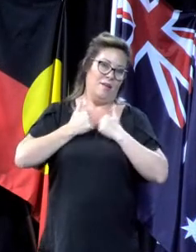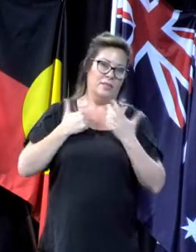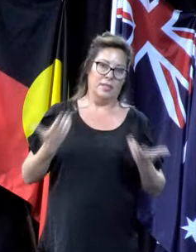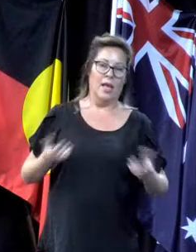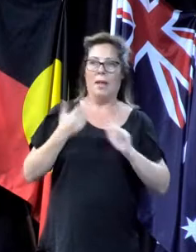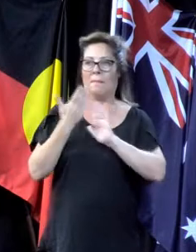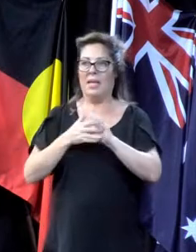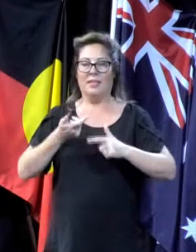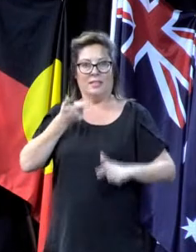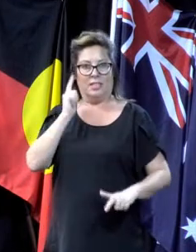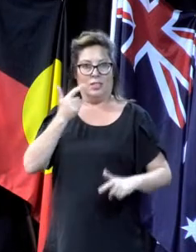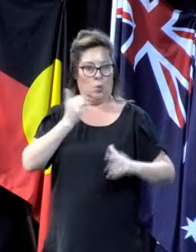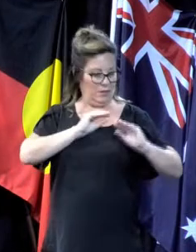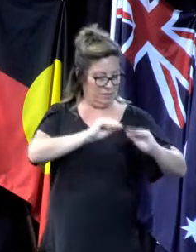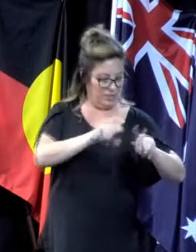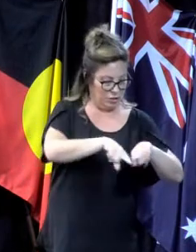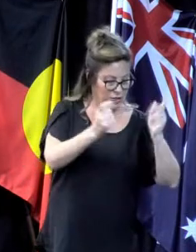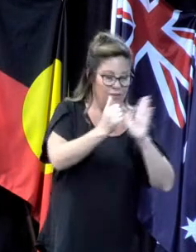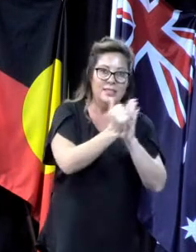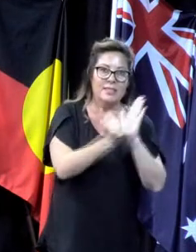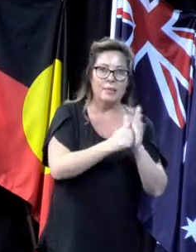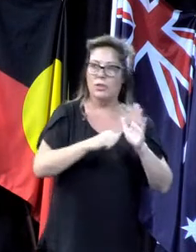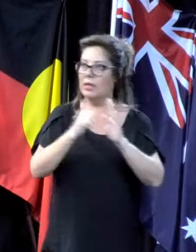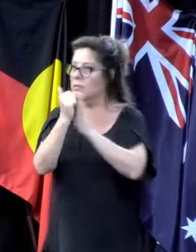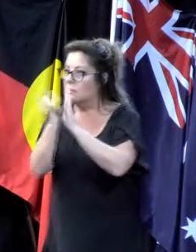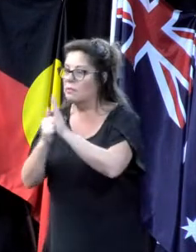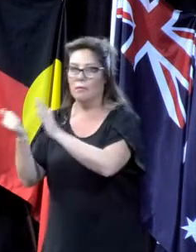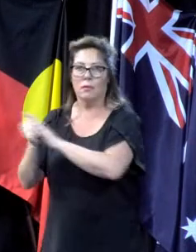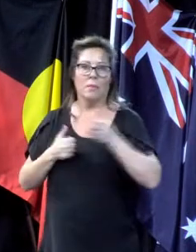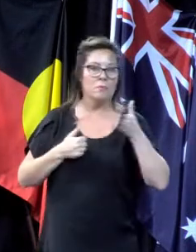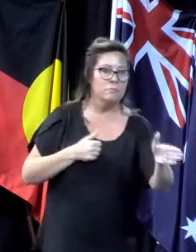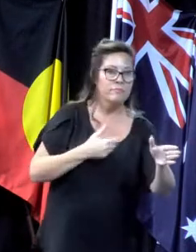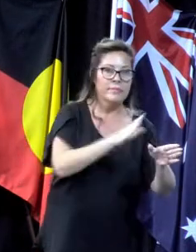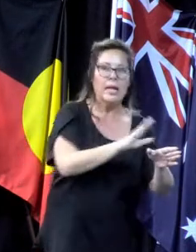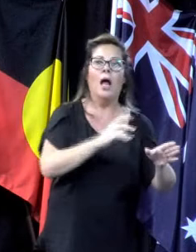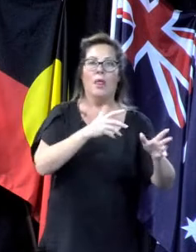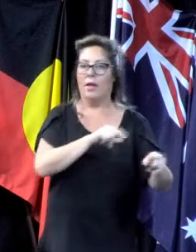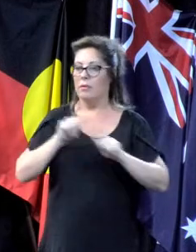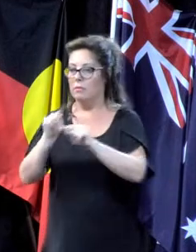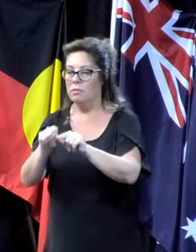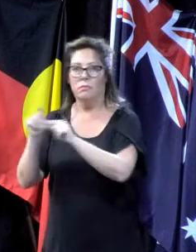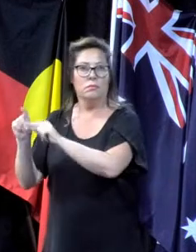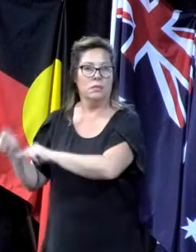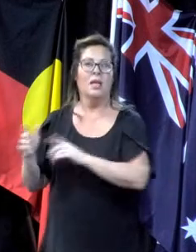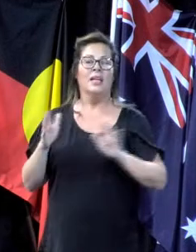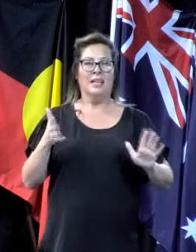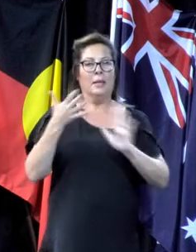in a range of curriculum faculties. So in order, you know, it is very much of my belief